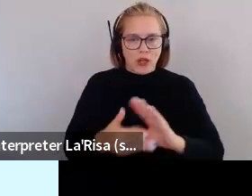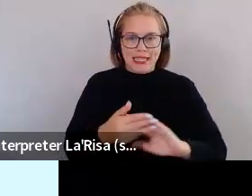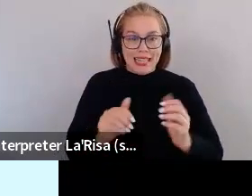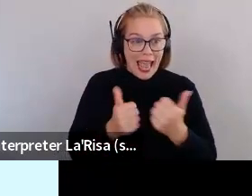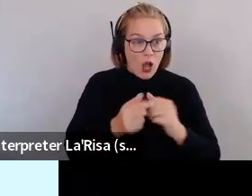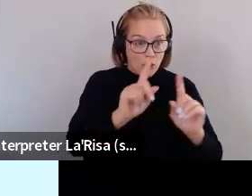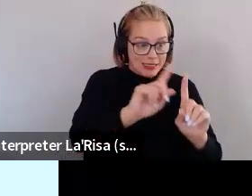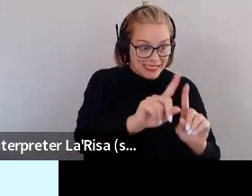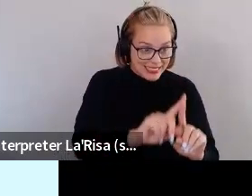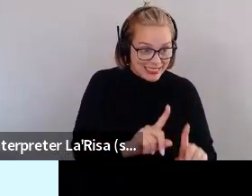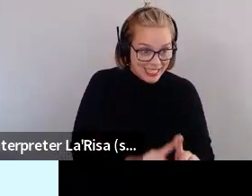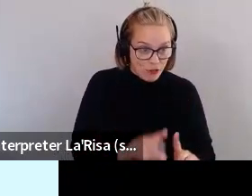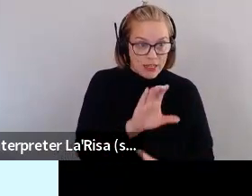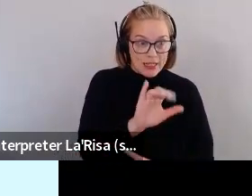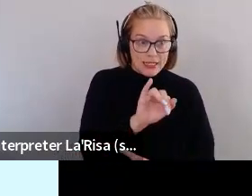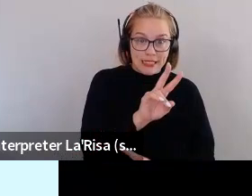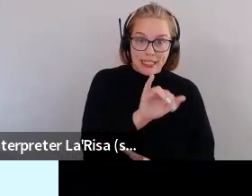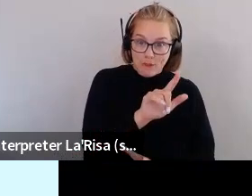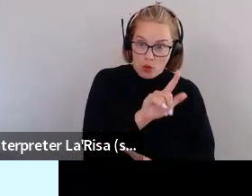little bit. I know Marsha has some great stories about how different civil